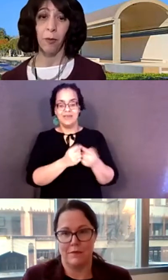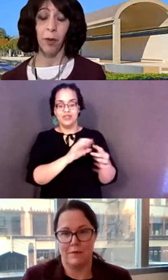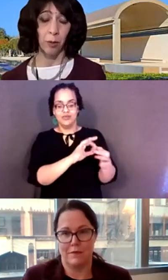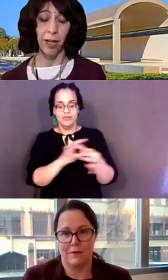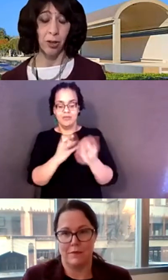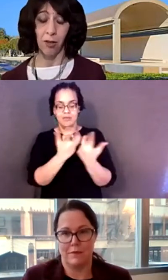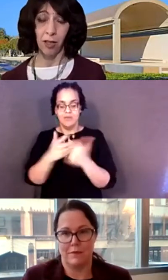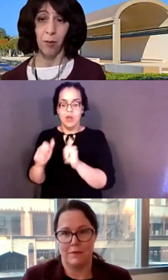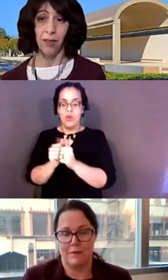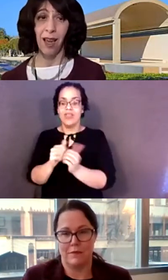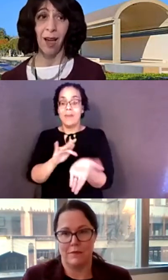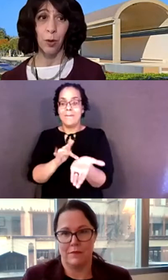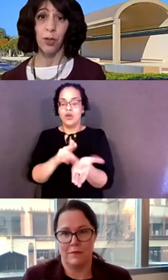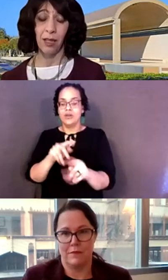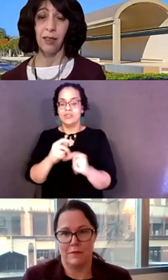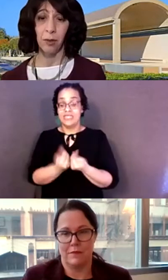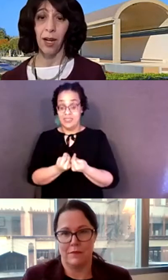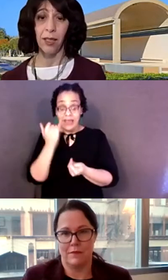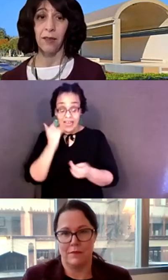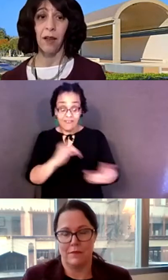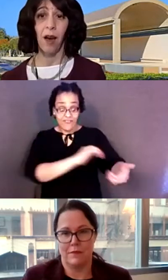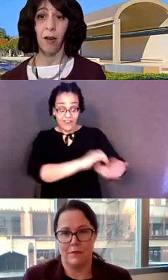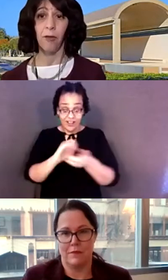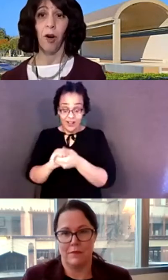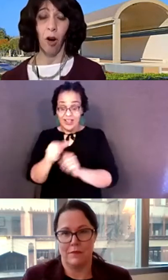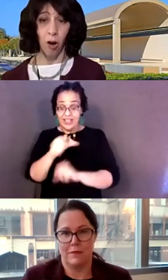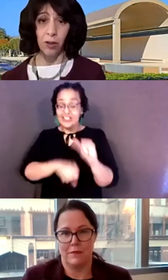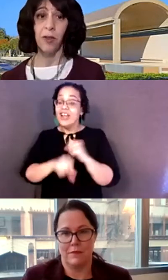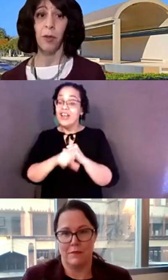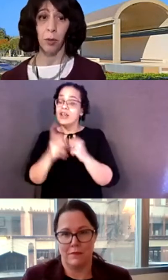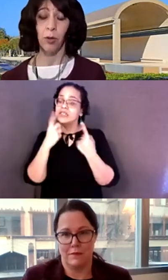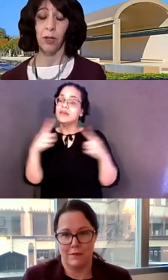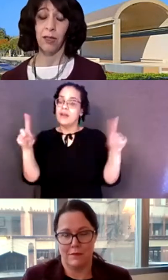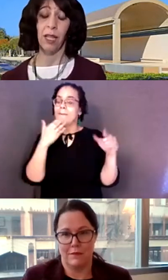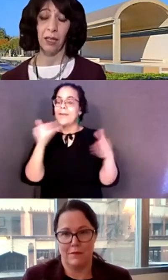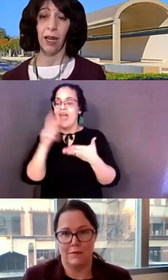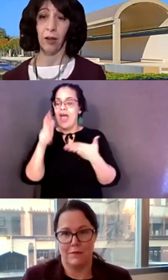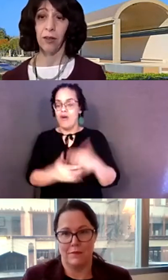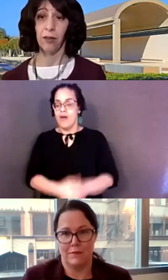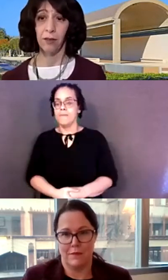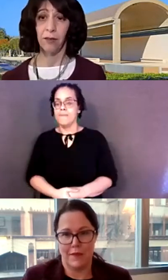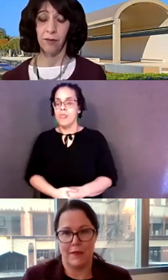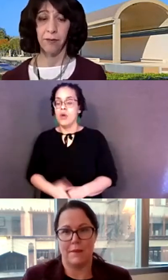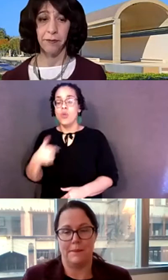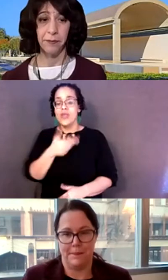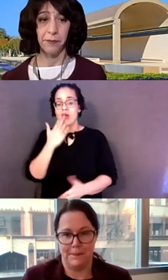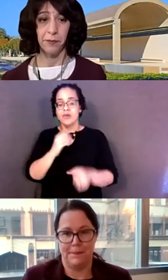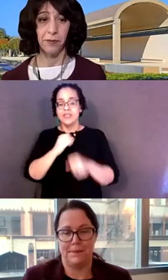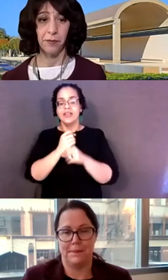better patient outcomes and we're protecting the rights of all of the people who are seeking care.